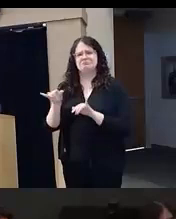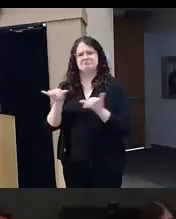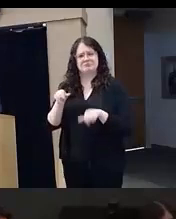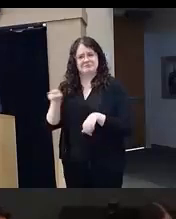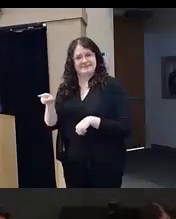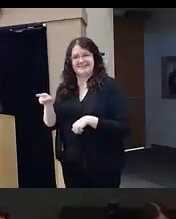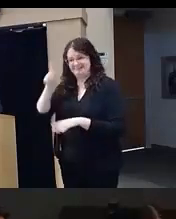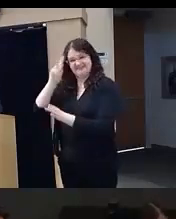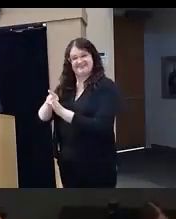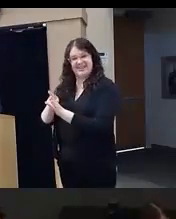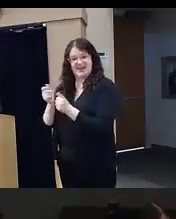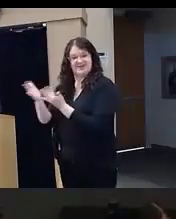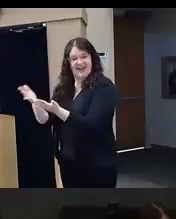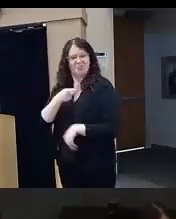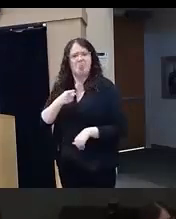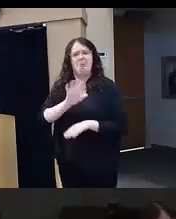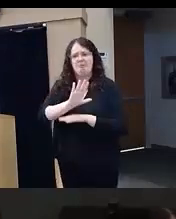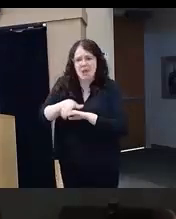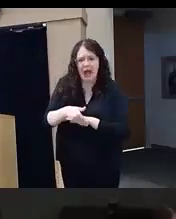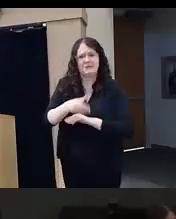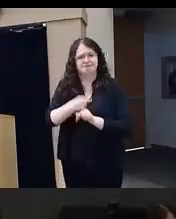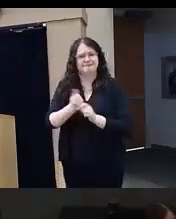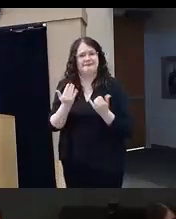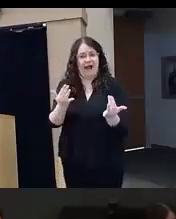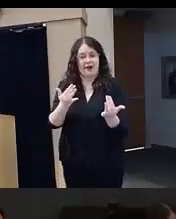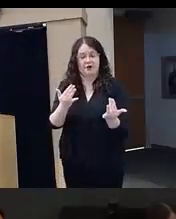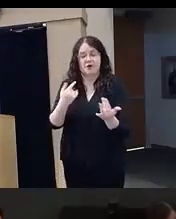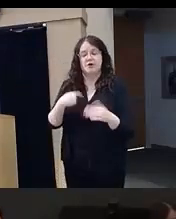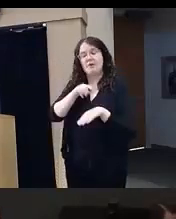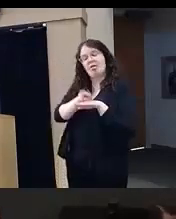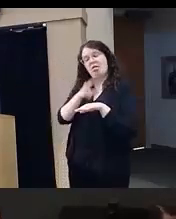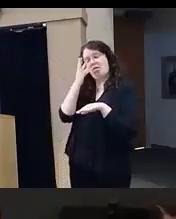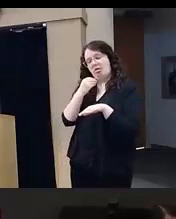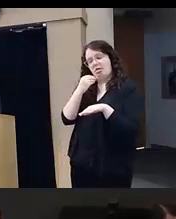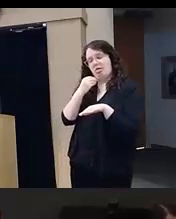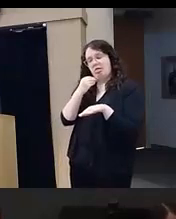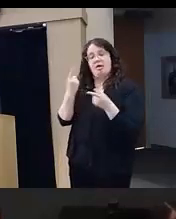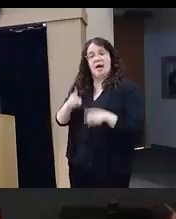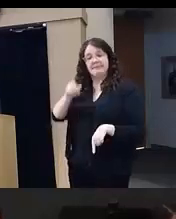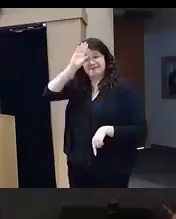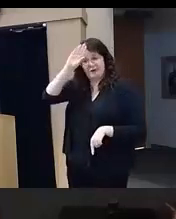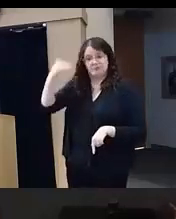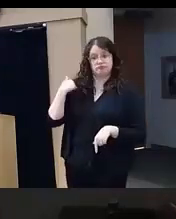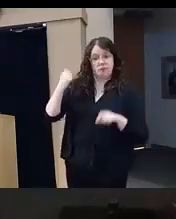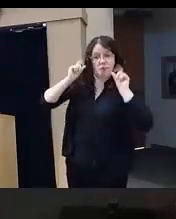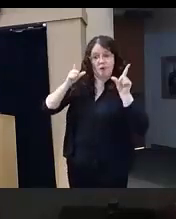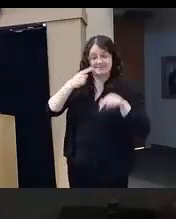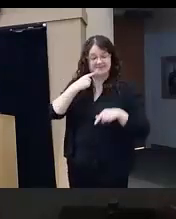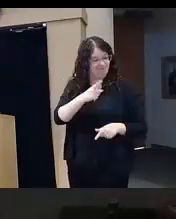and uh you know we were woken up by firemen and we were told to grab whatever that we can and I